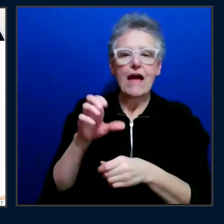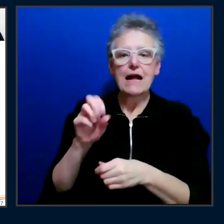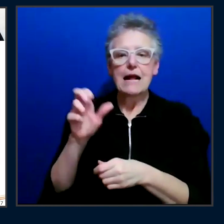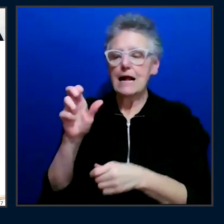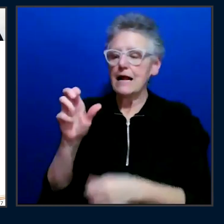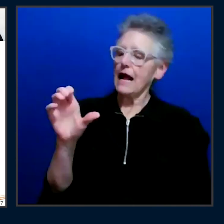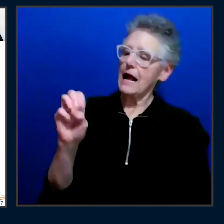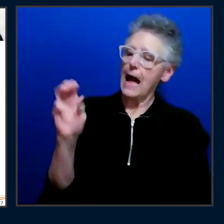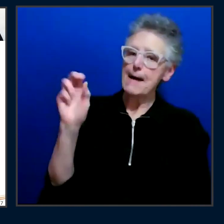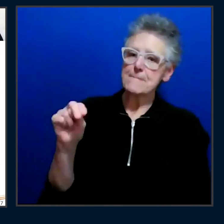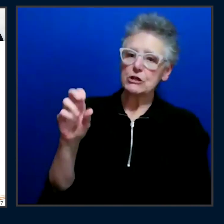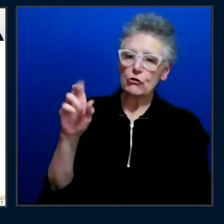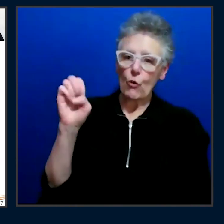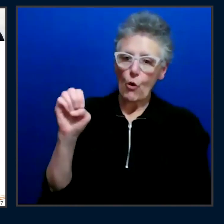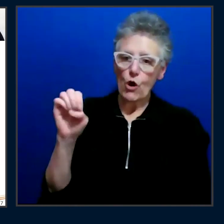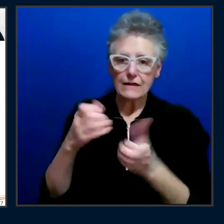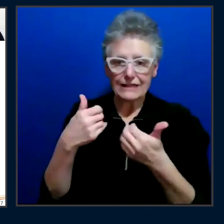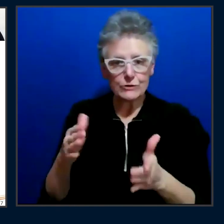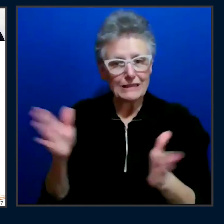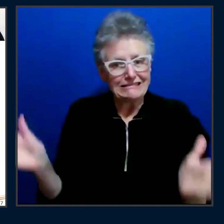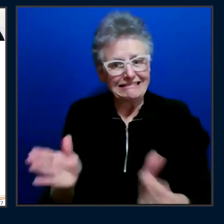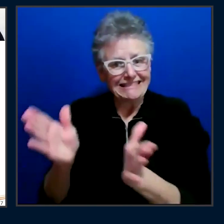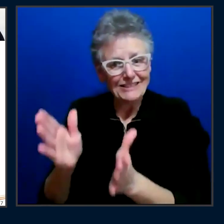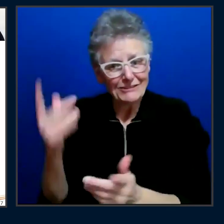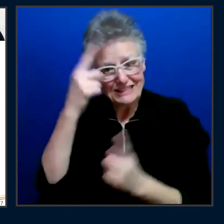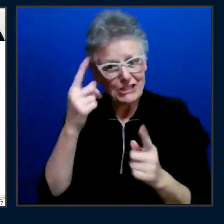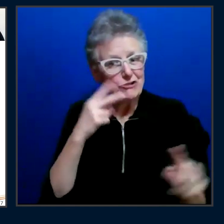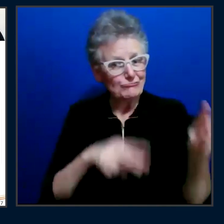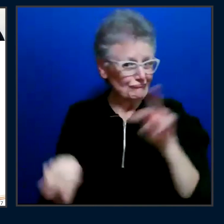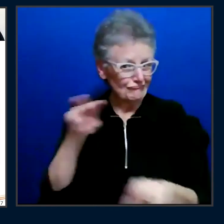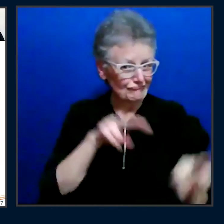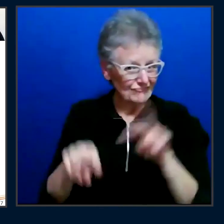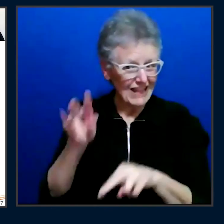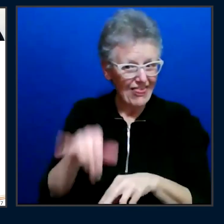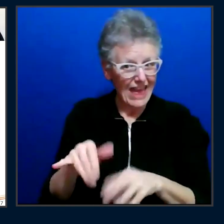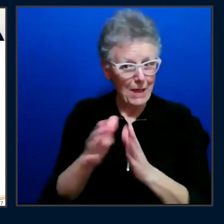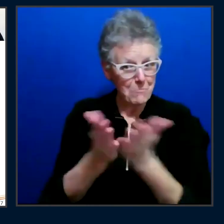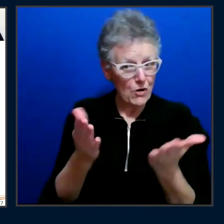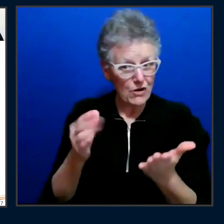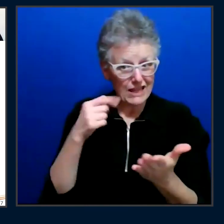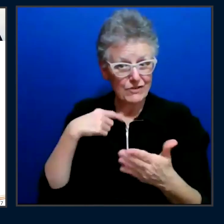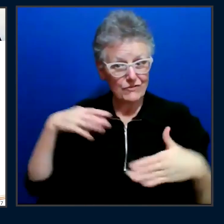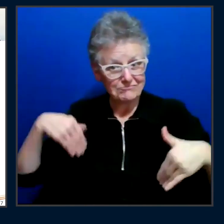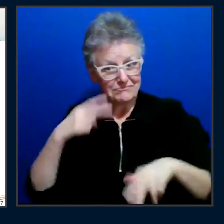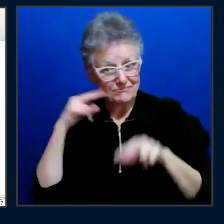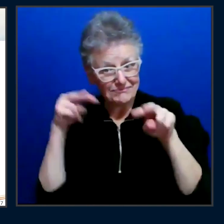So I encourage you to consider checking out that resource if it's not something that you're familiar with.